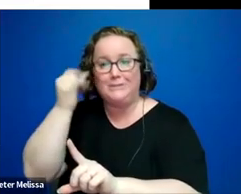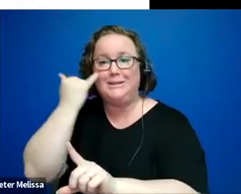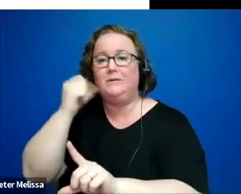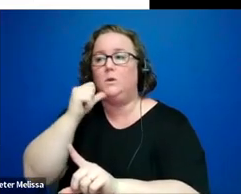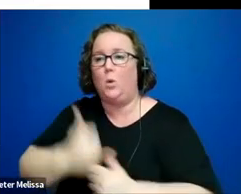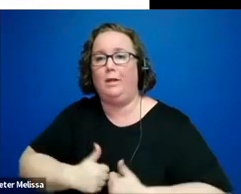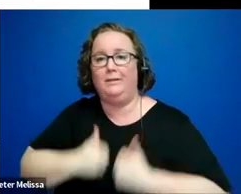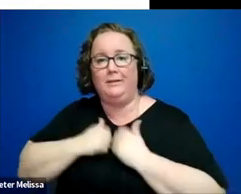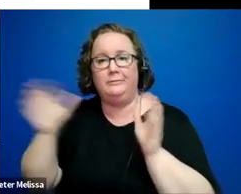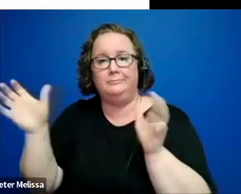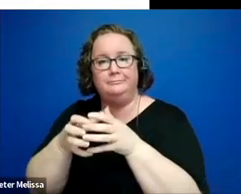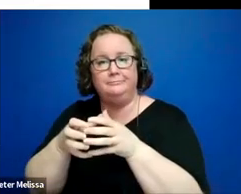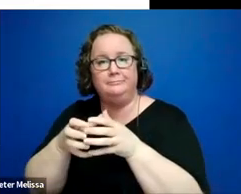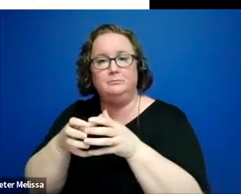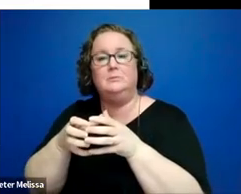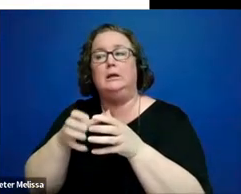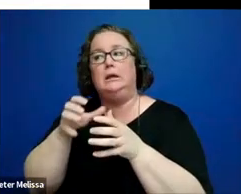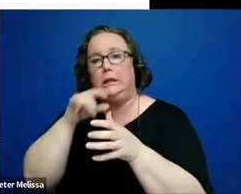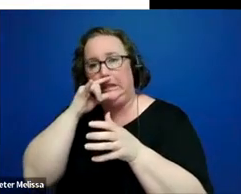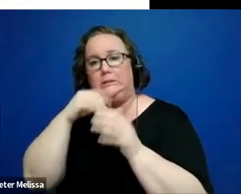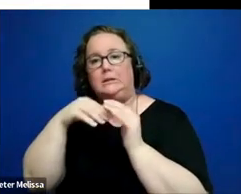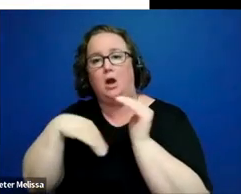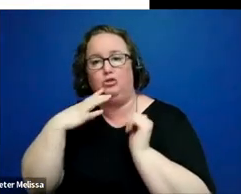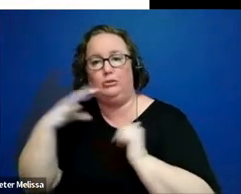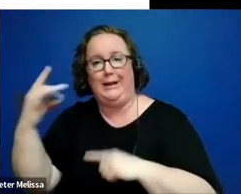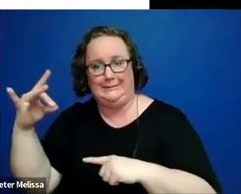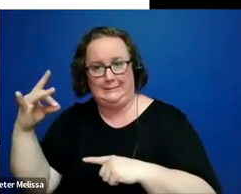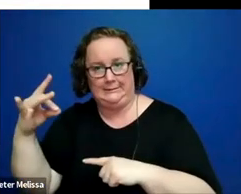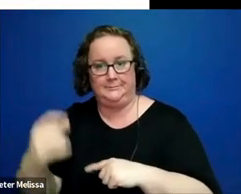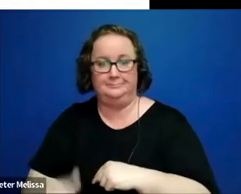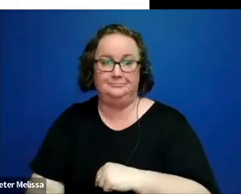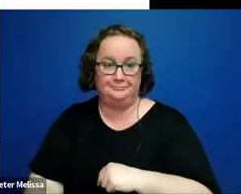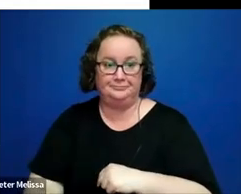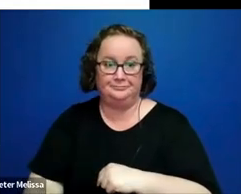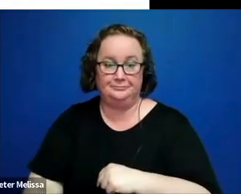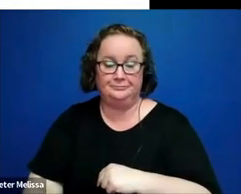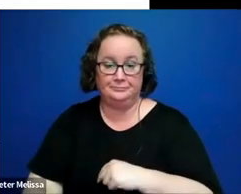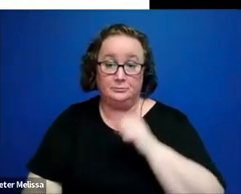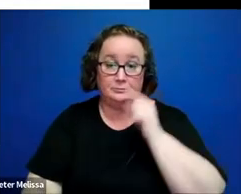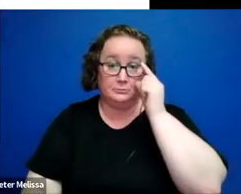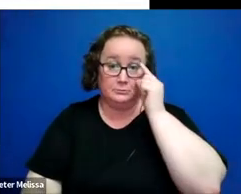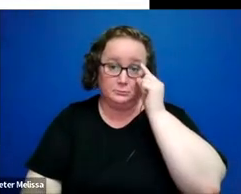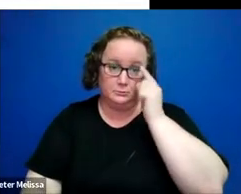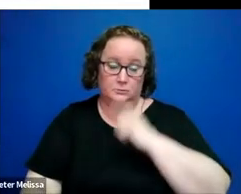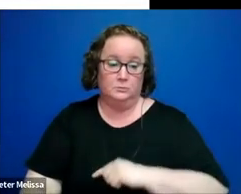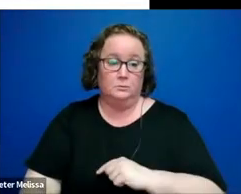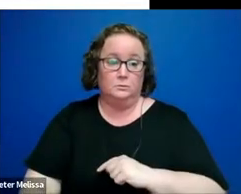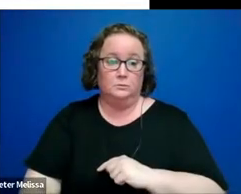children under the age of 18. And this is a bit